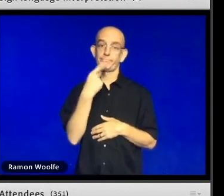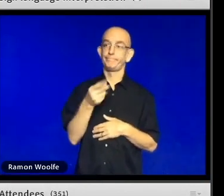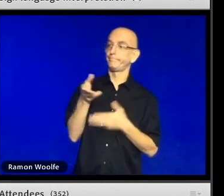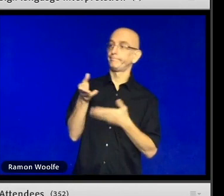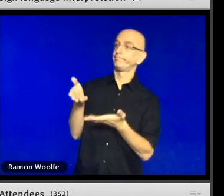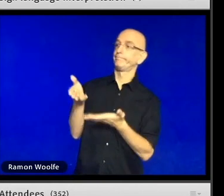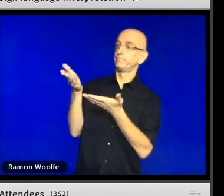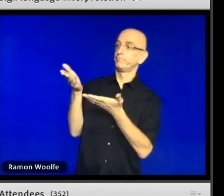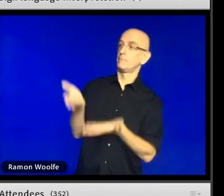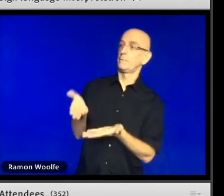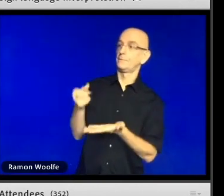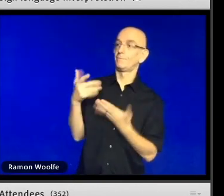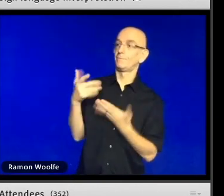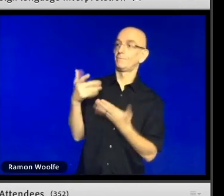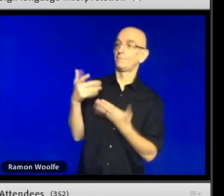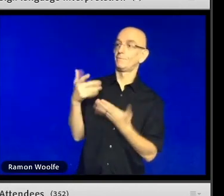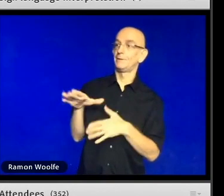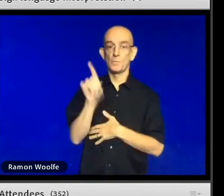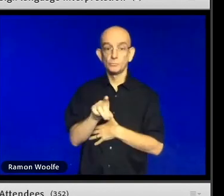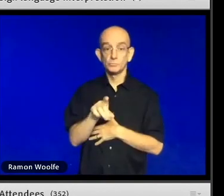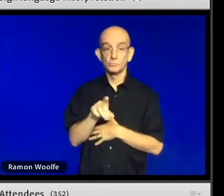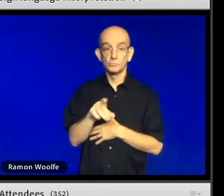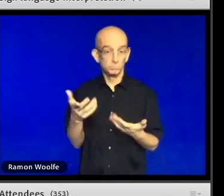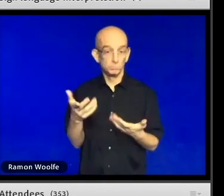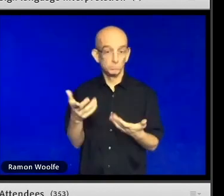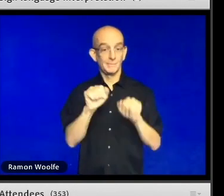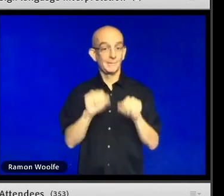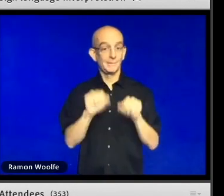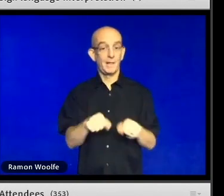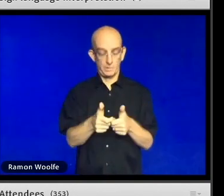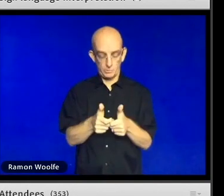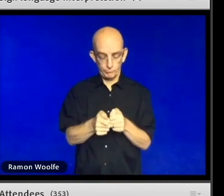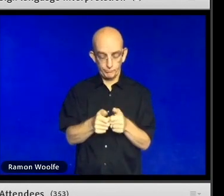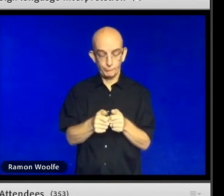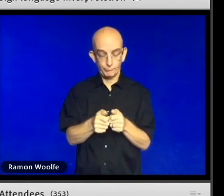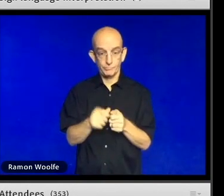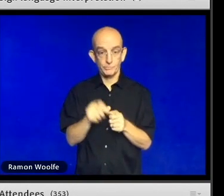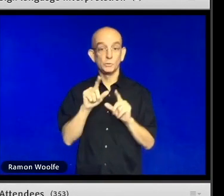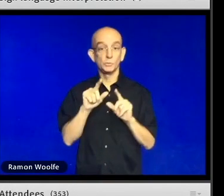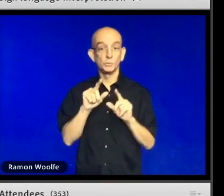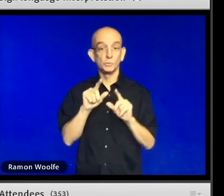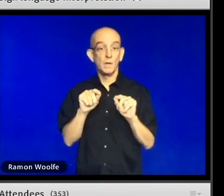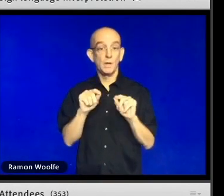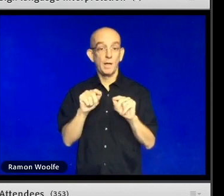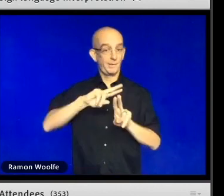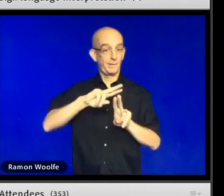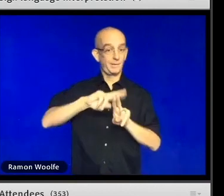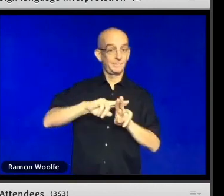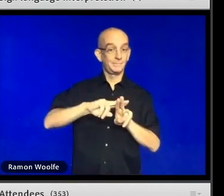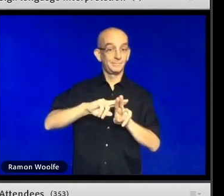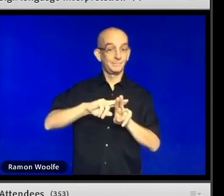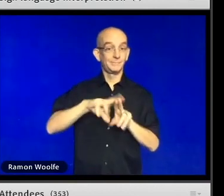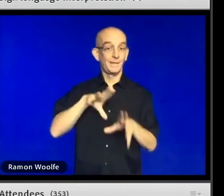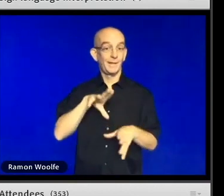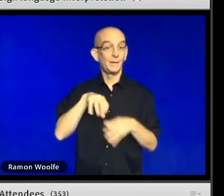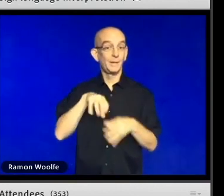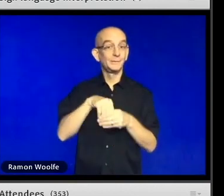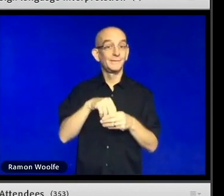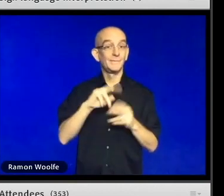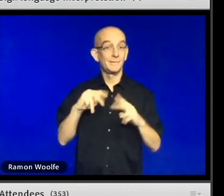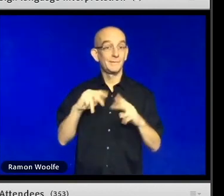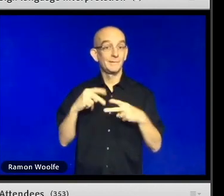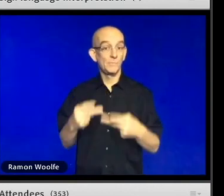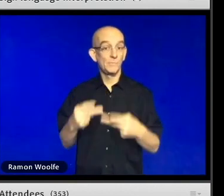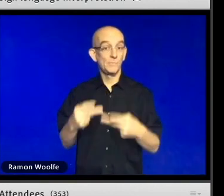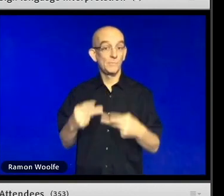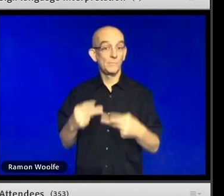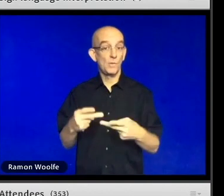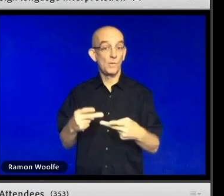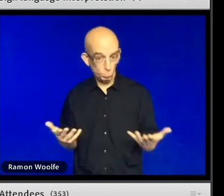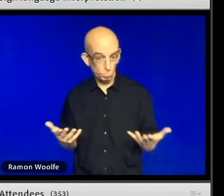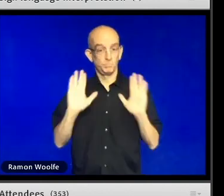So with that, we will turn to introduce the substance of our event today. Now while the